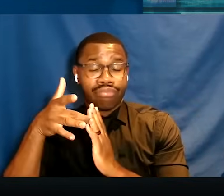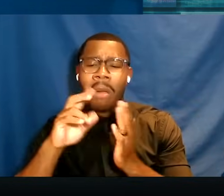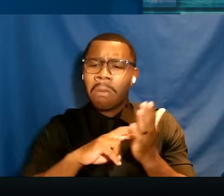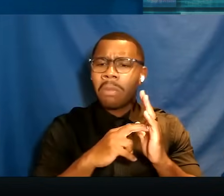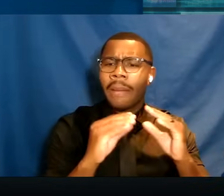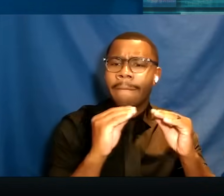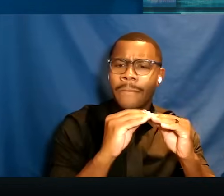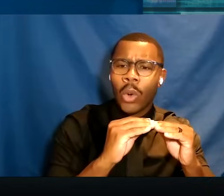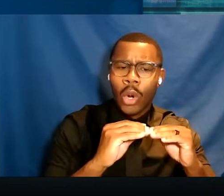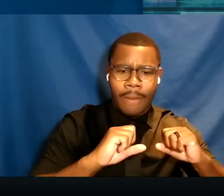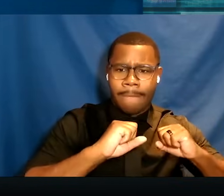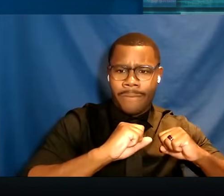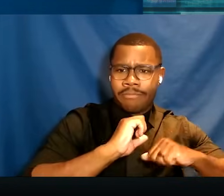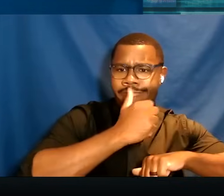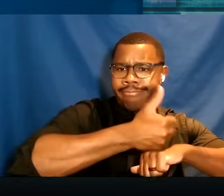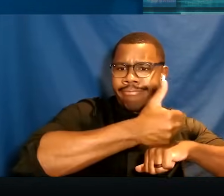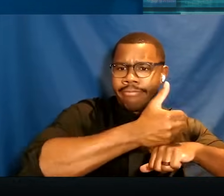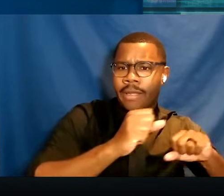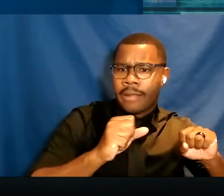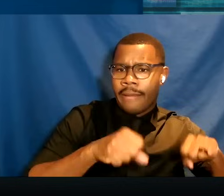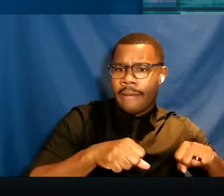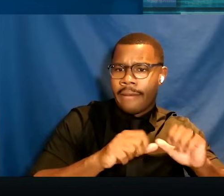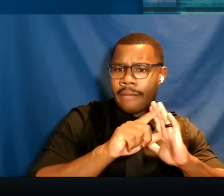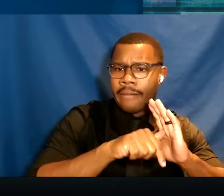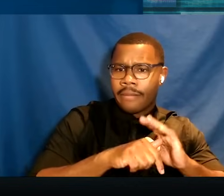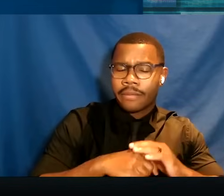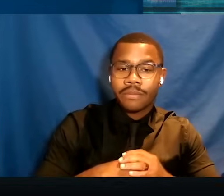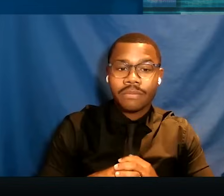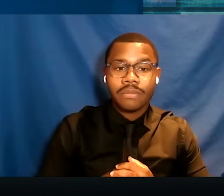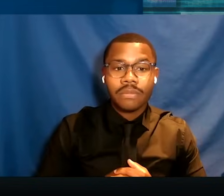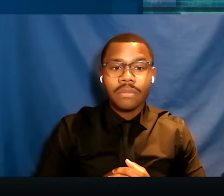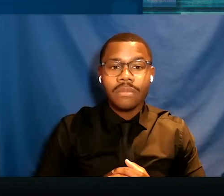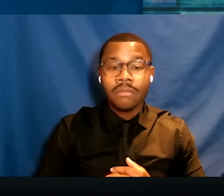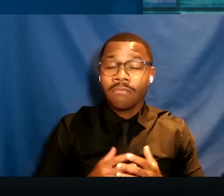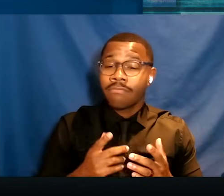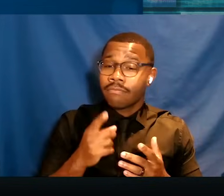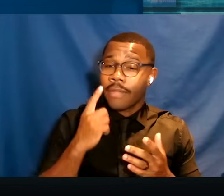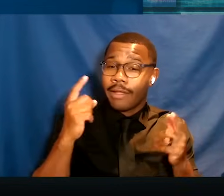And I think one of the things that we have to recognize is we're starting, you know, from a blank page,